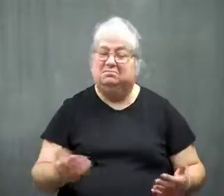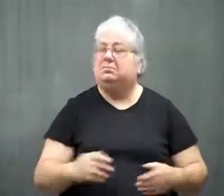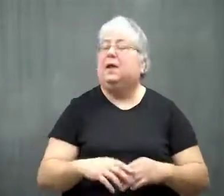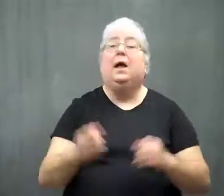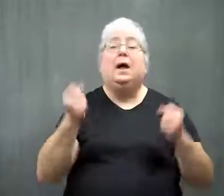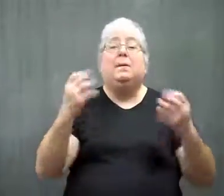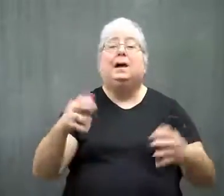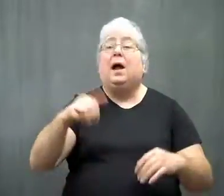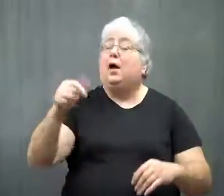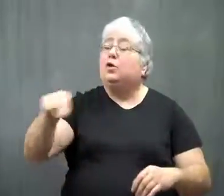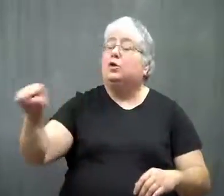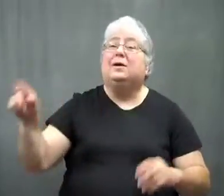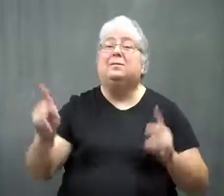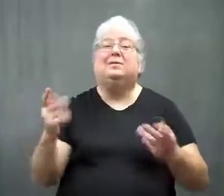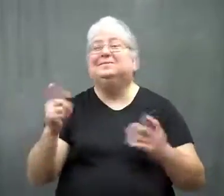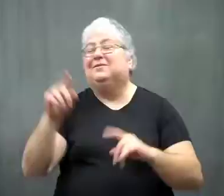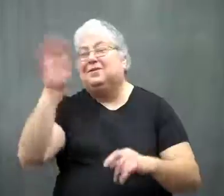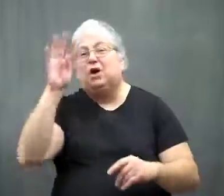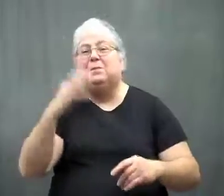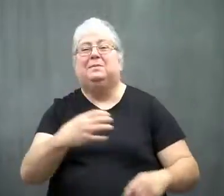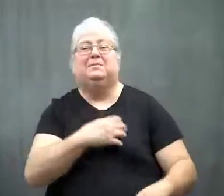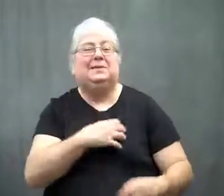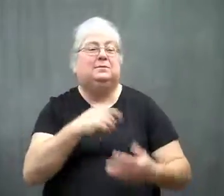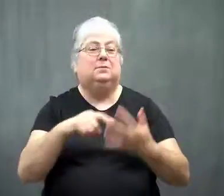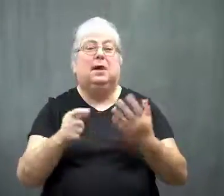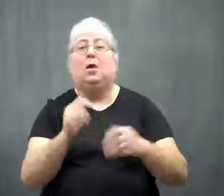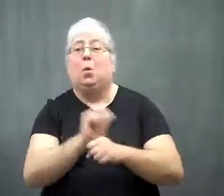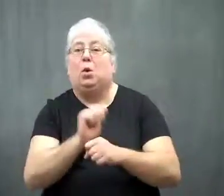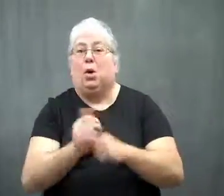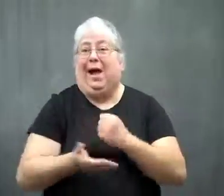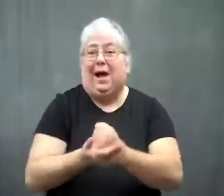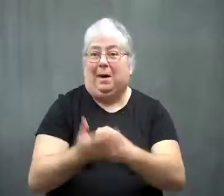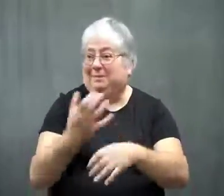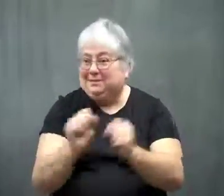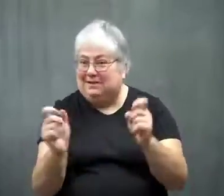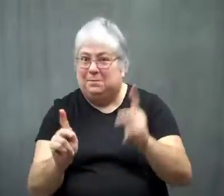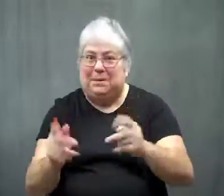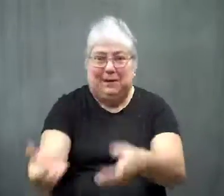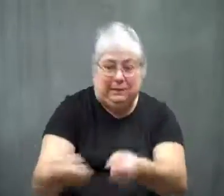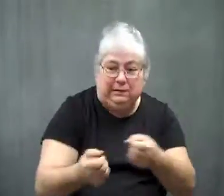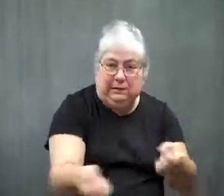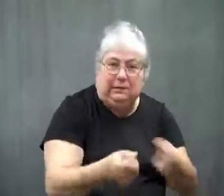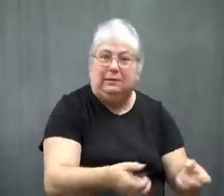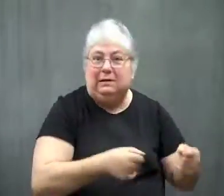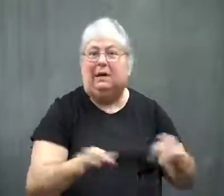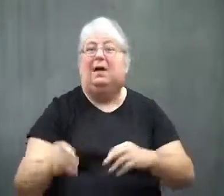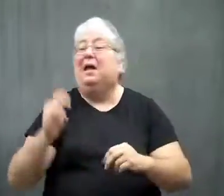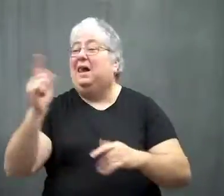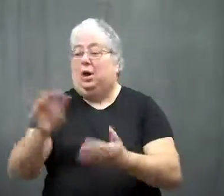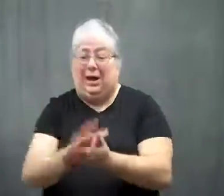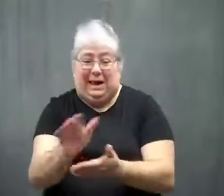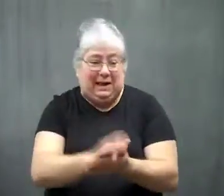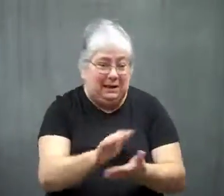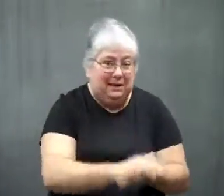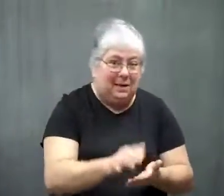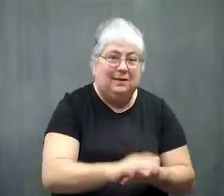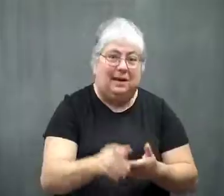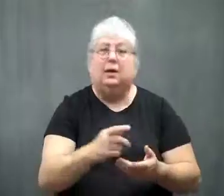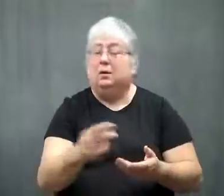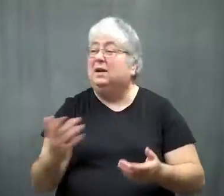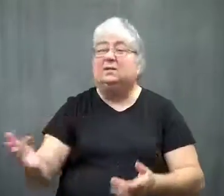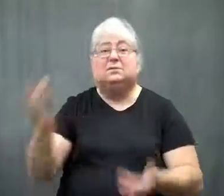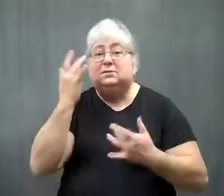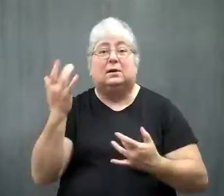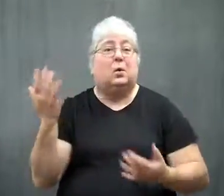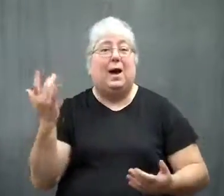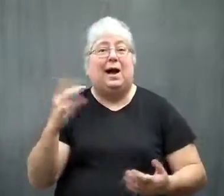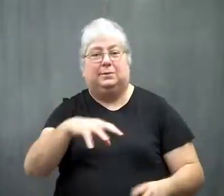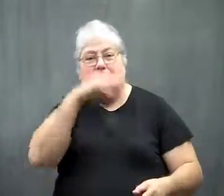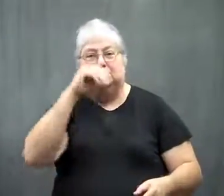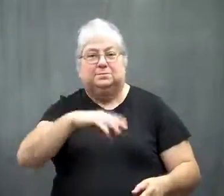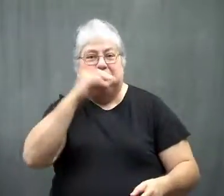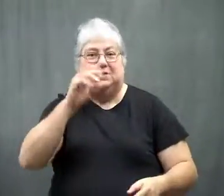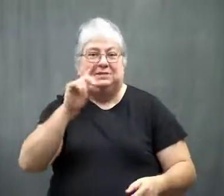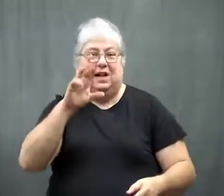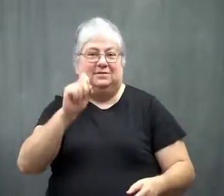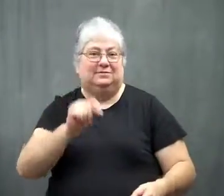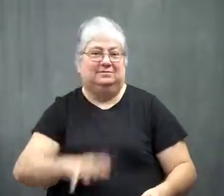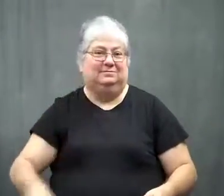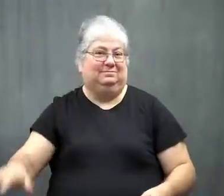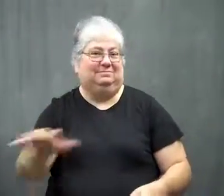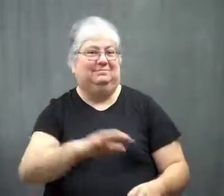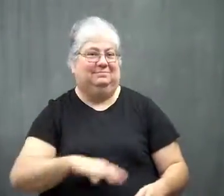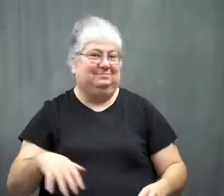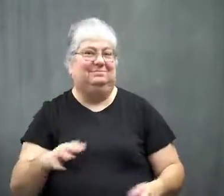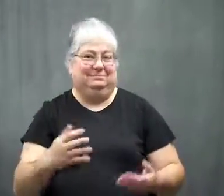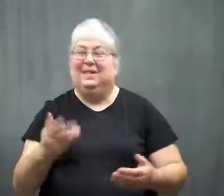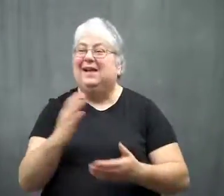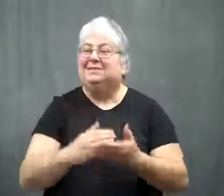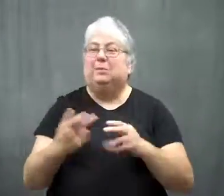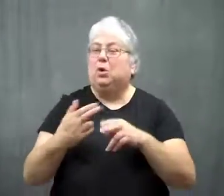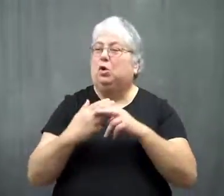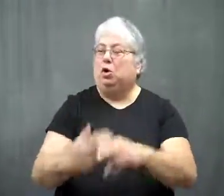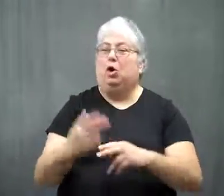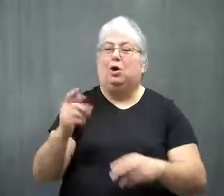Many first responders and those who helped clean up the debris afterwards